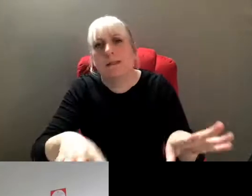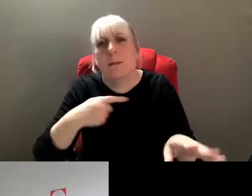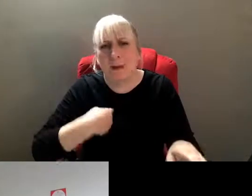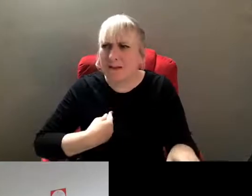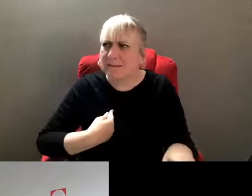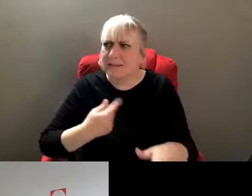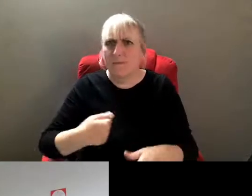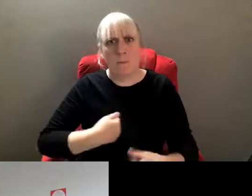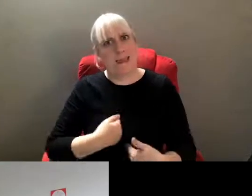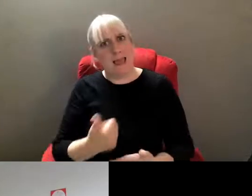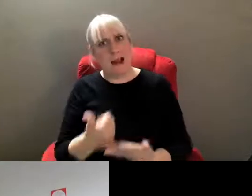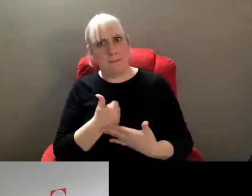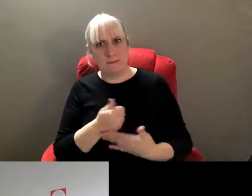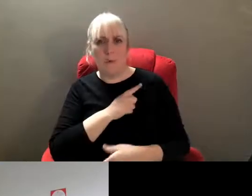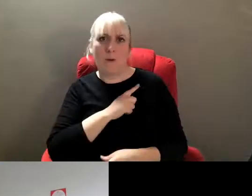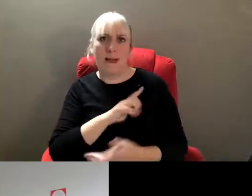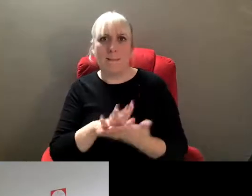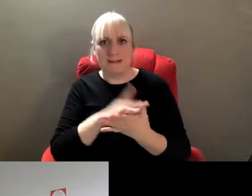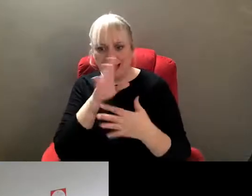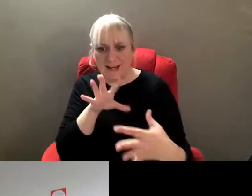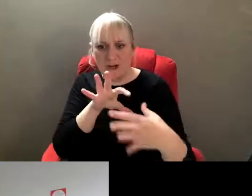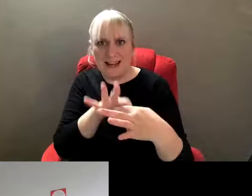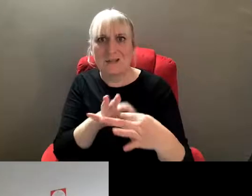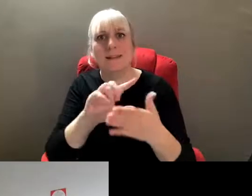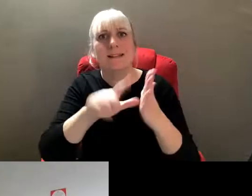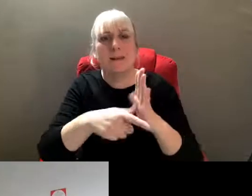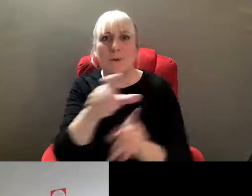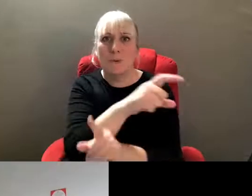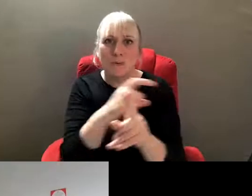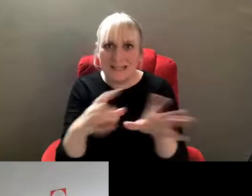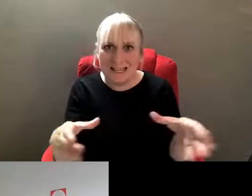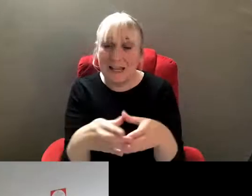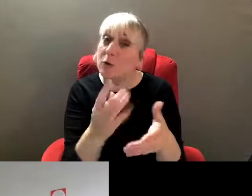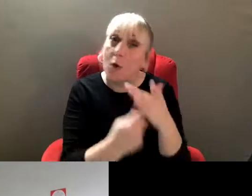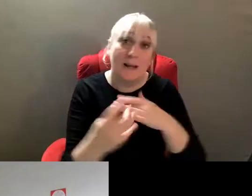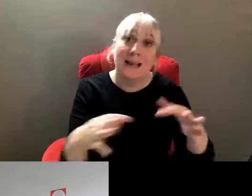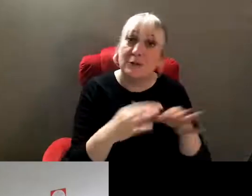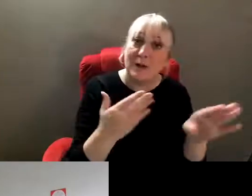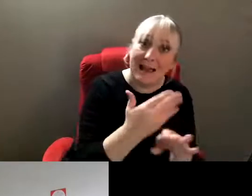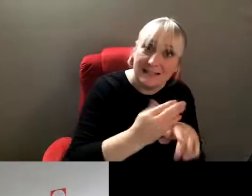disabled community both in terms of active travel but um in finishing my phd as well in having that